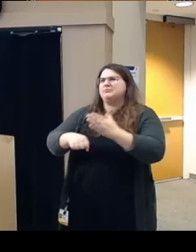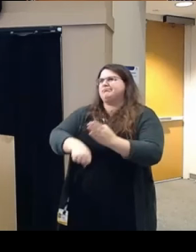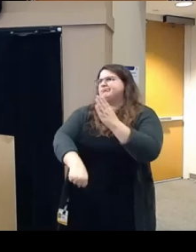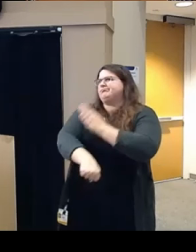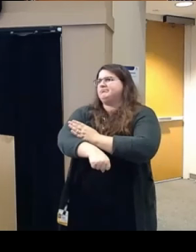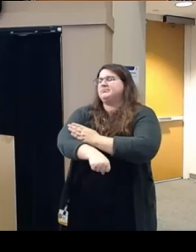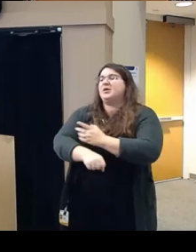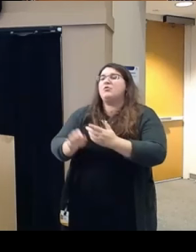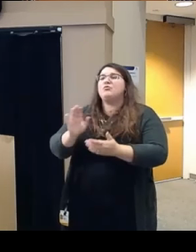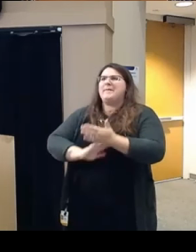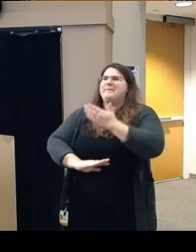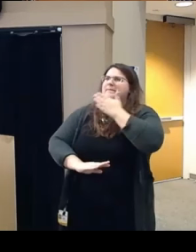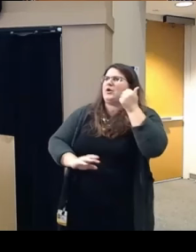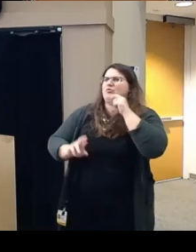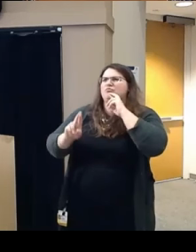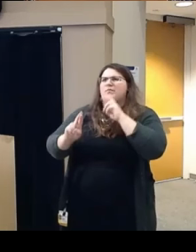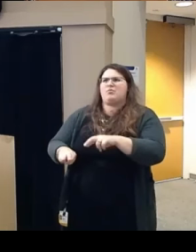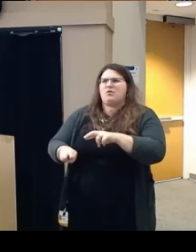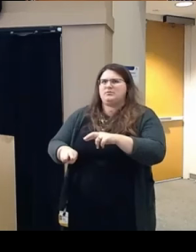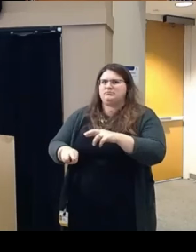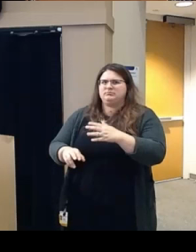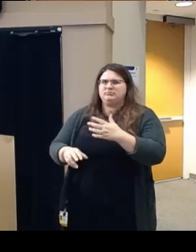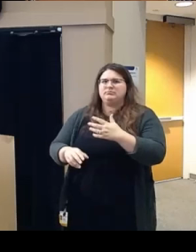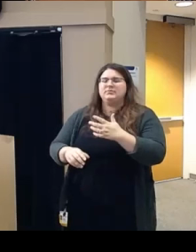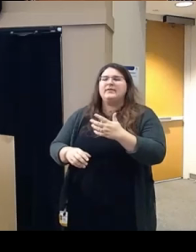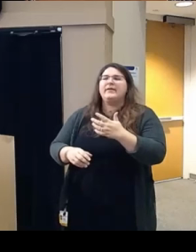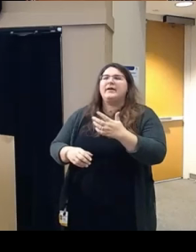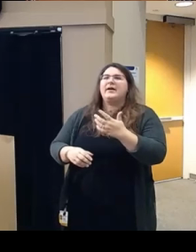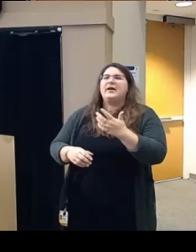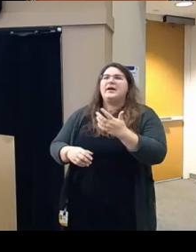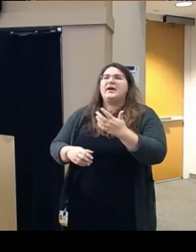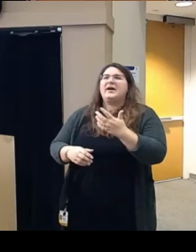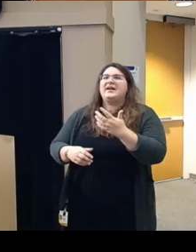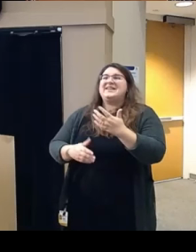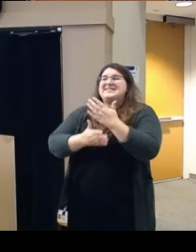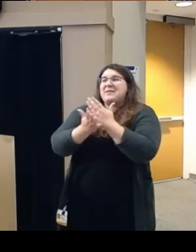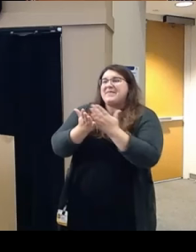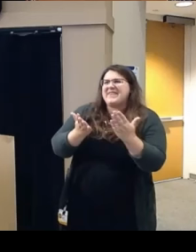reports than we are now on things that it might be a bit hard to believe are difficult to get out